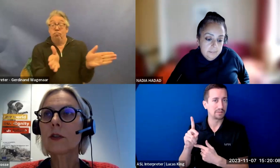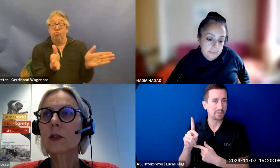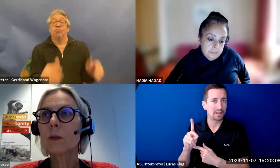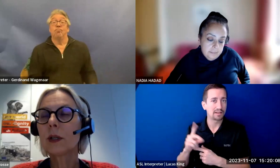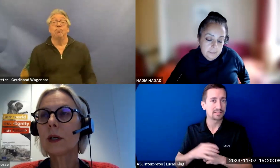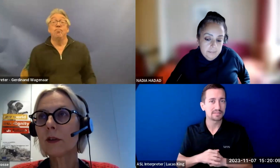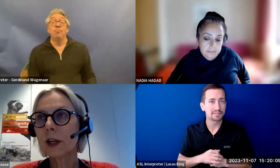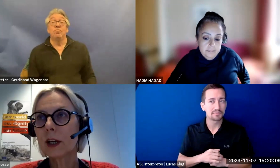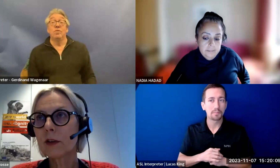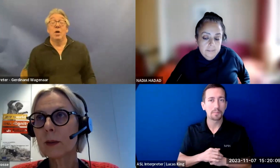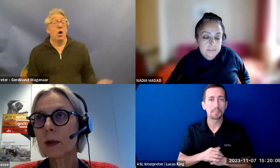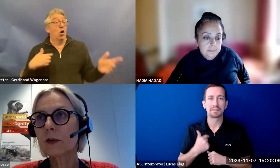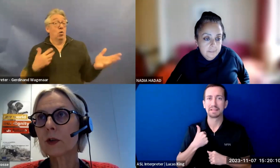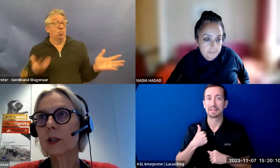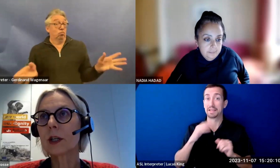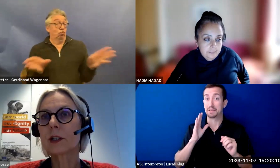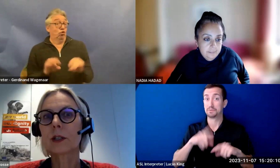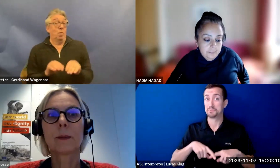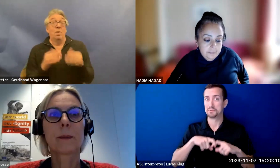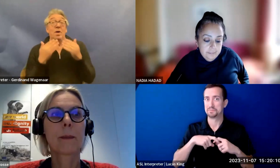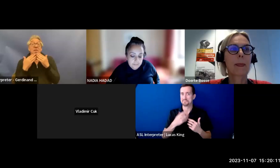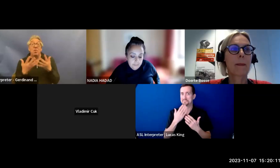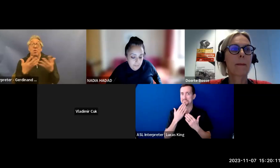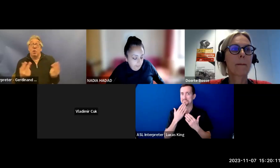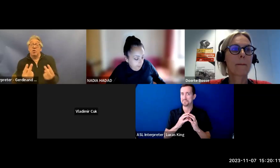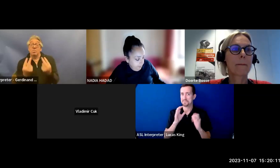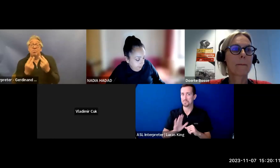I'll stop here. Thank you very much for your attention.